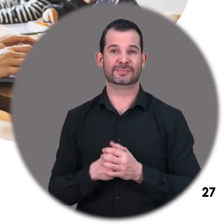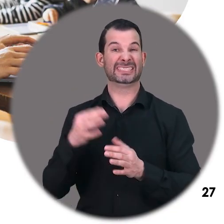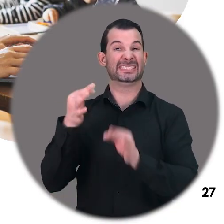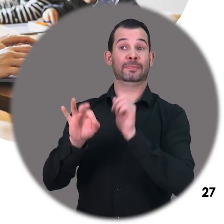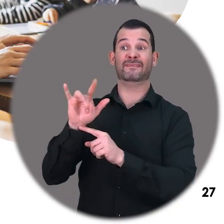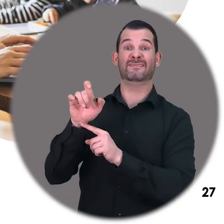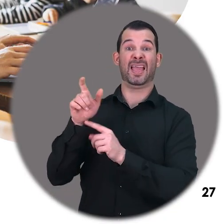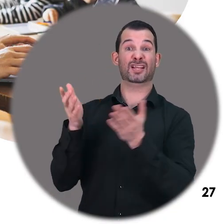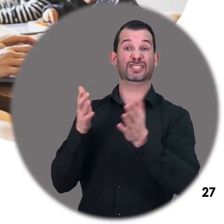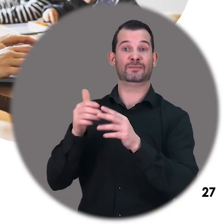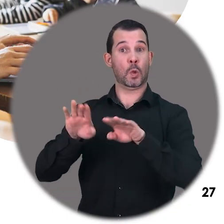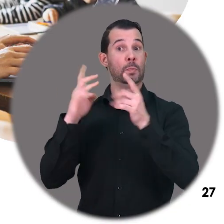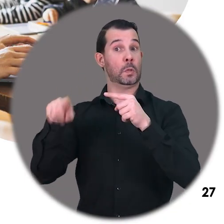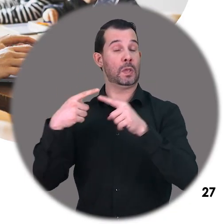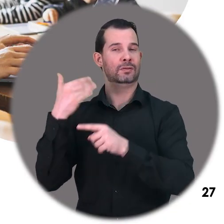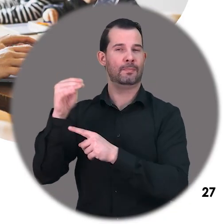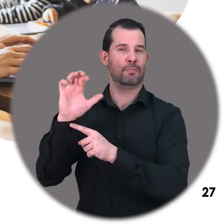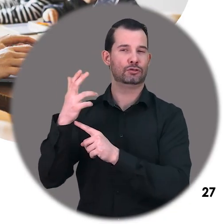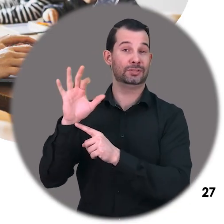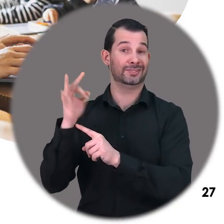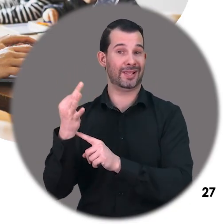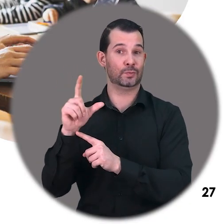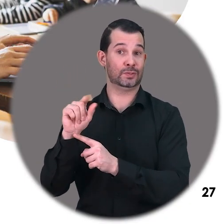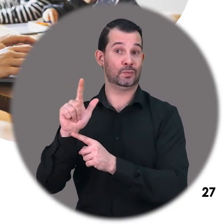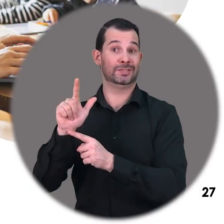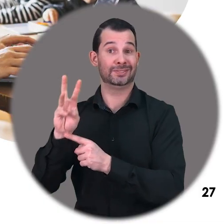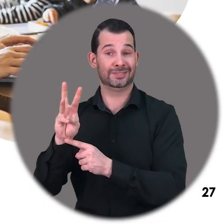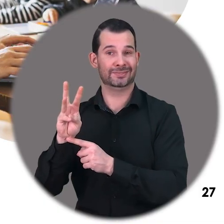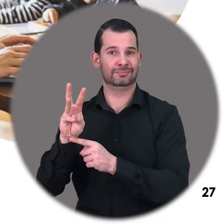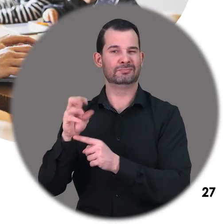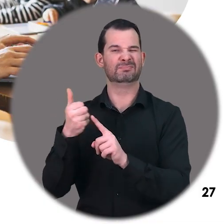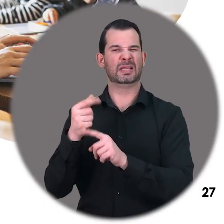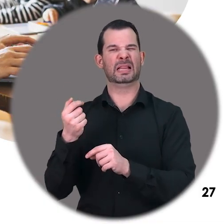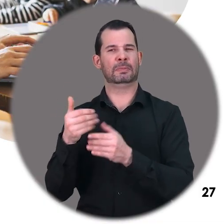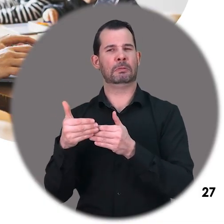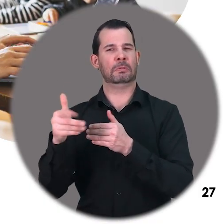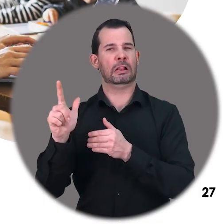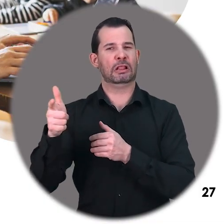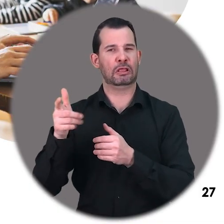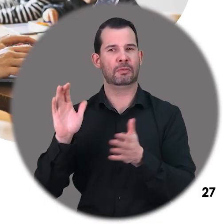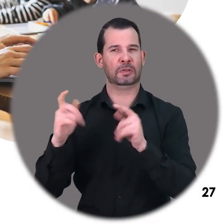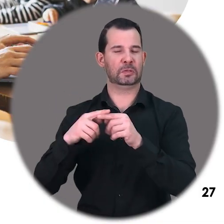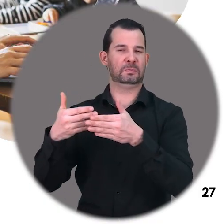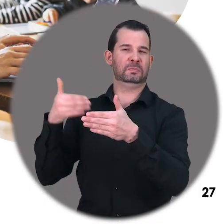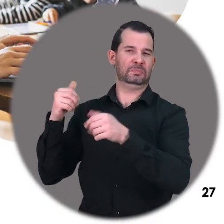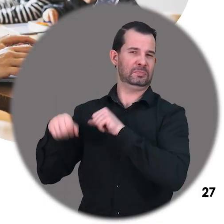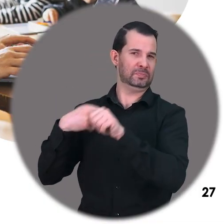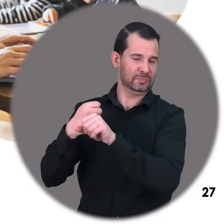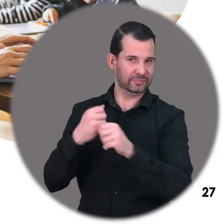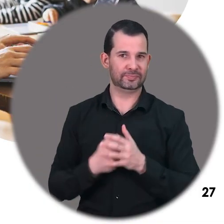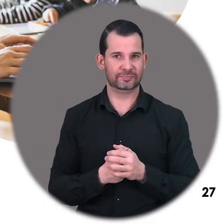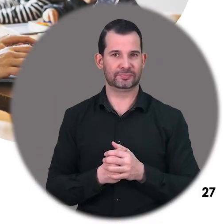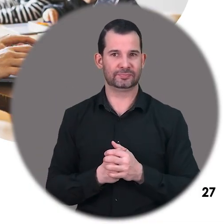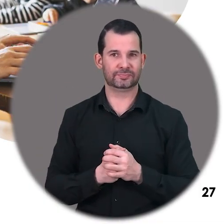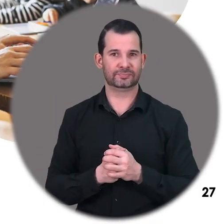SimpleFile services open on March 9, 2026, which is a little later than previous years.